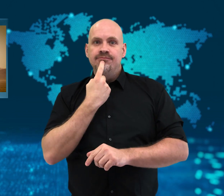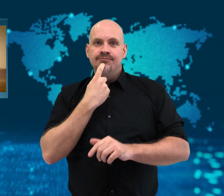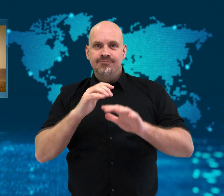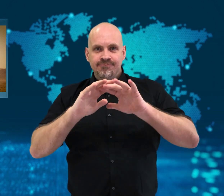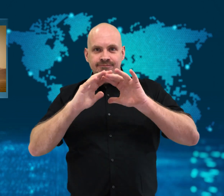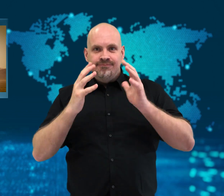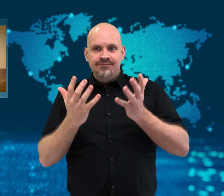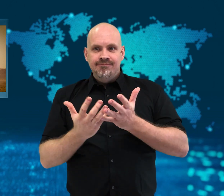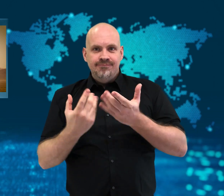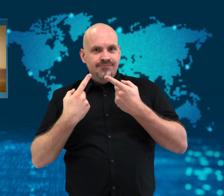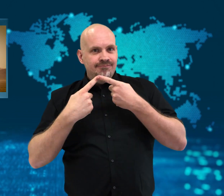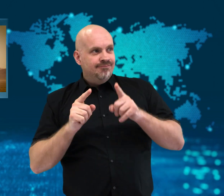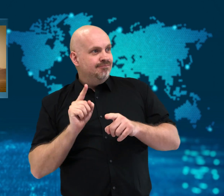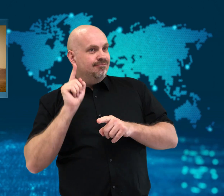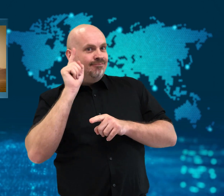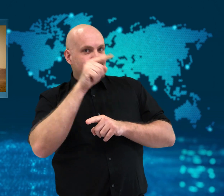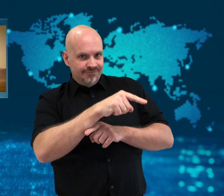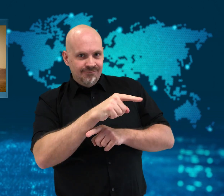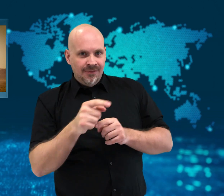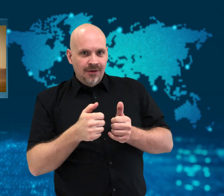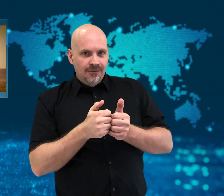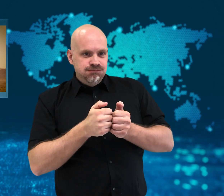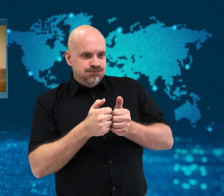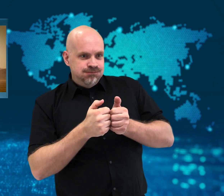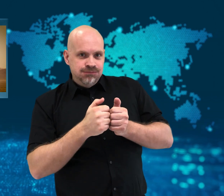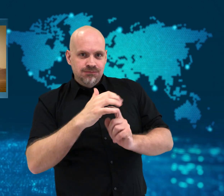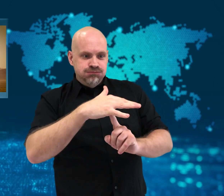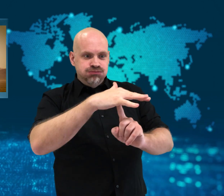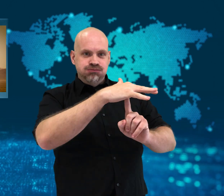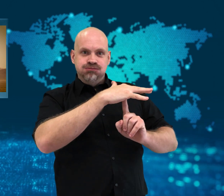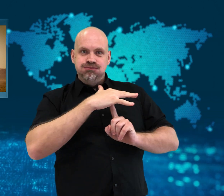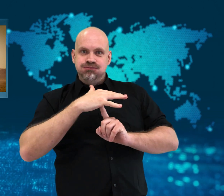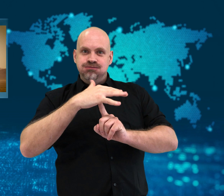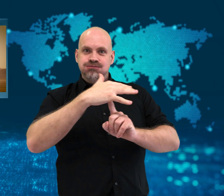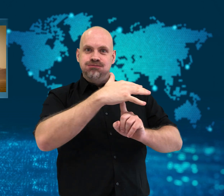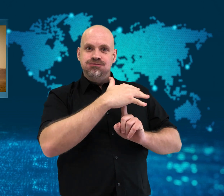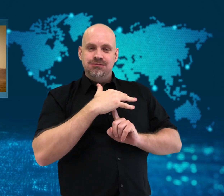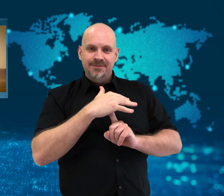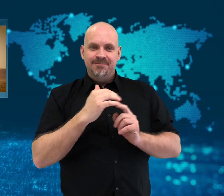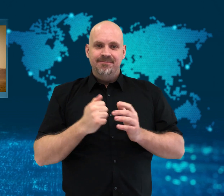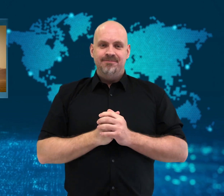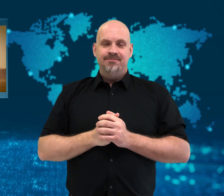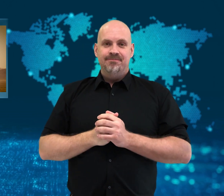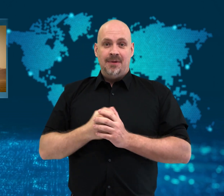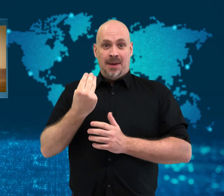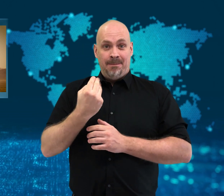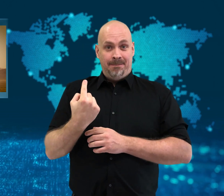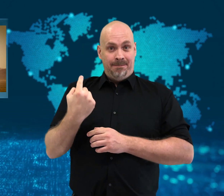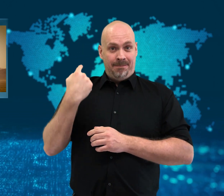controlled flight on another planet.